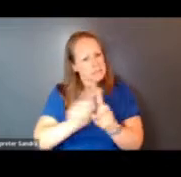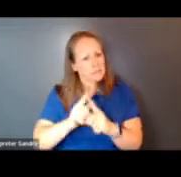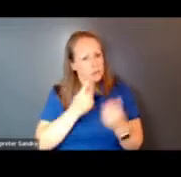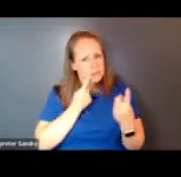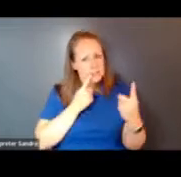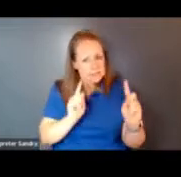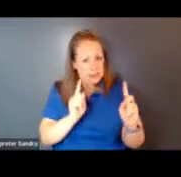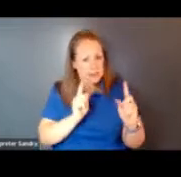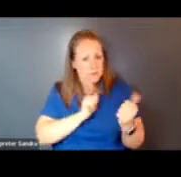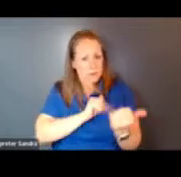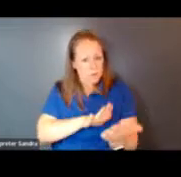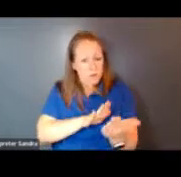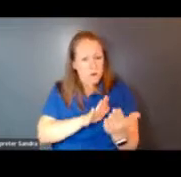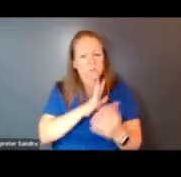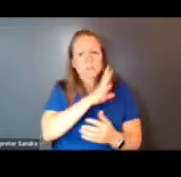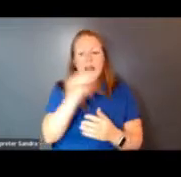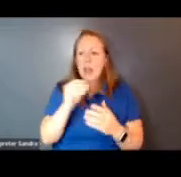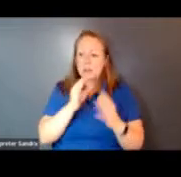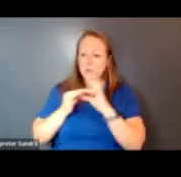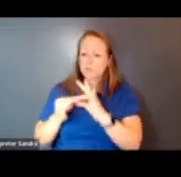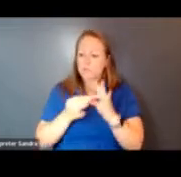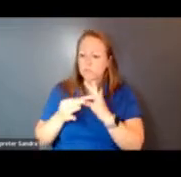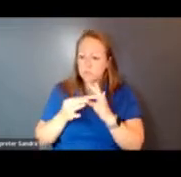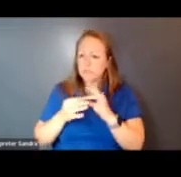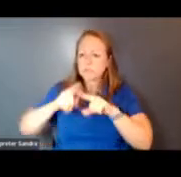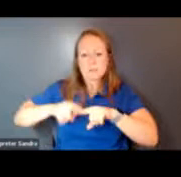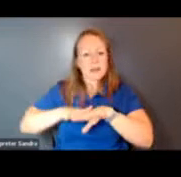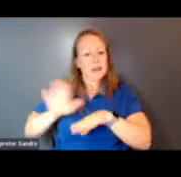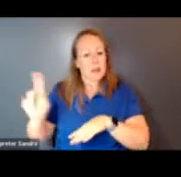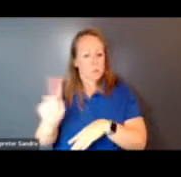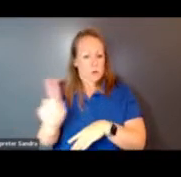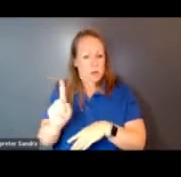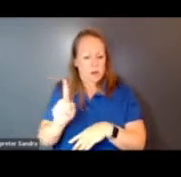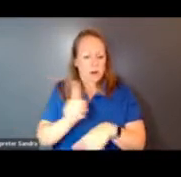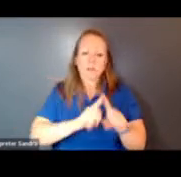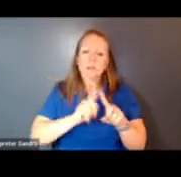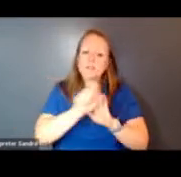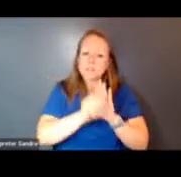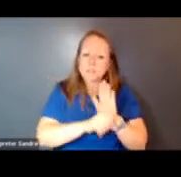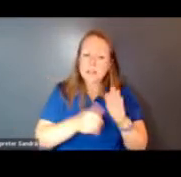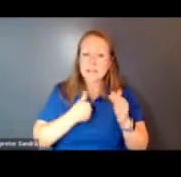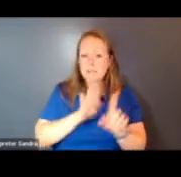knowing that different states have different approaches. And there are many ways to be successful. And our ongoing